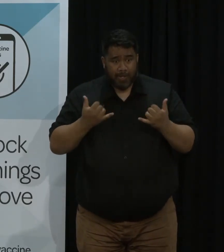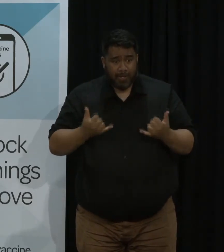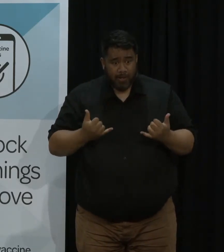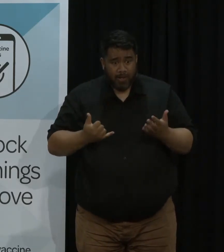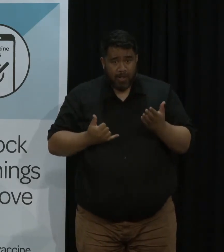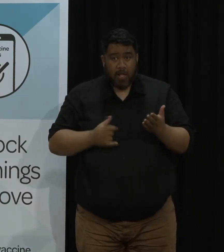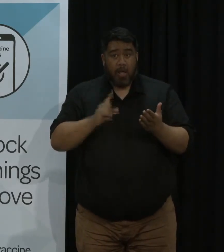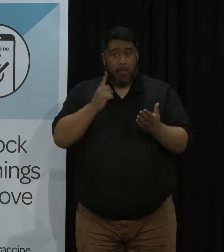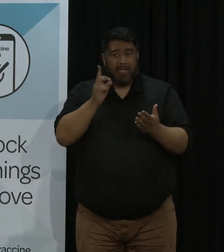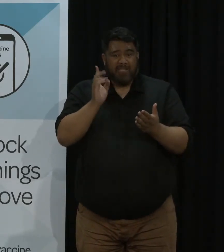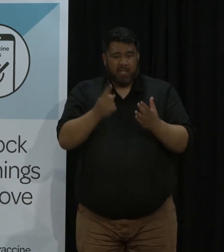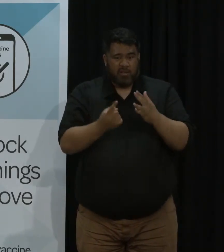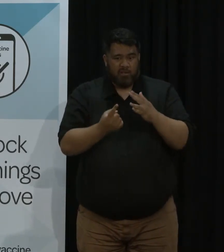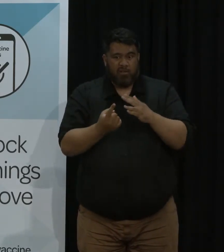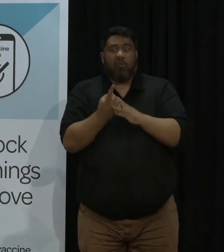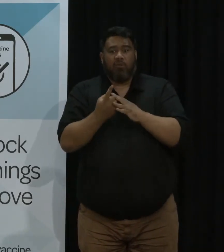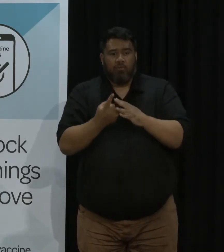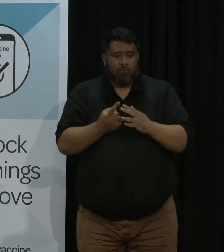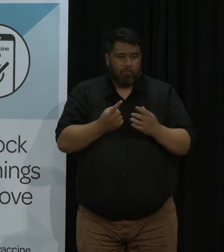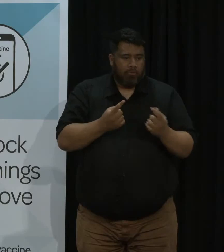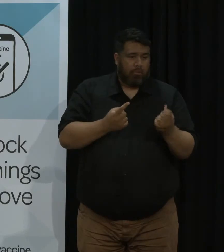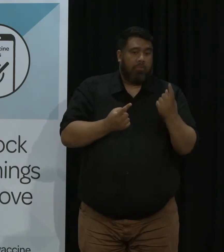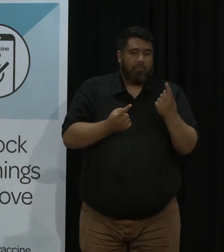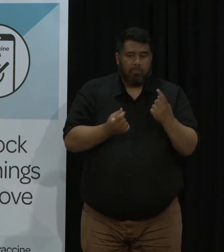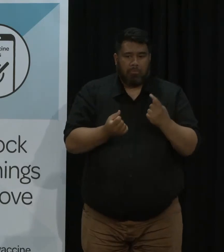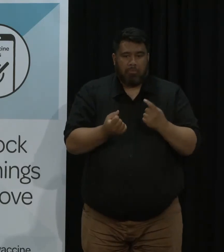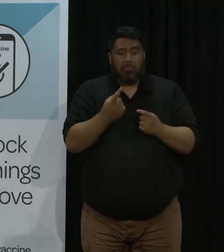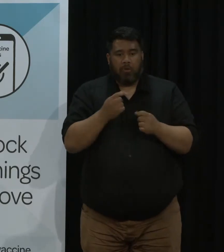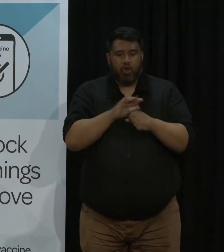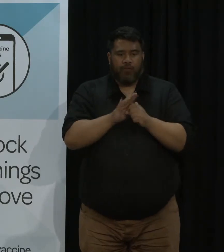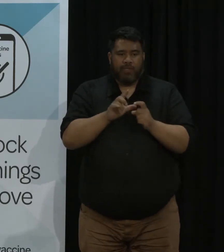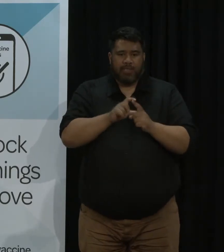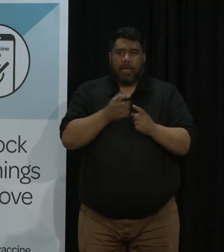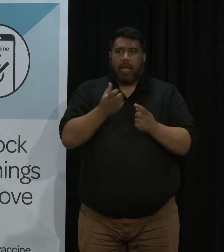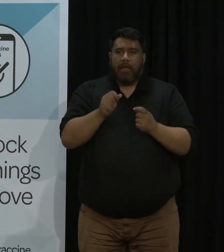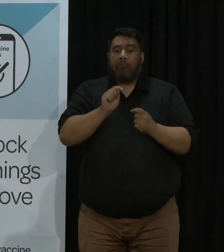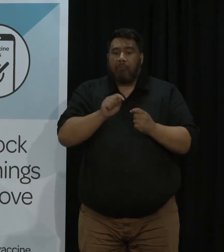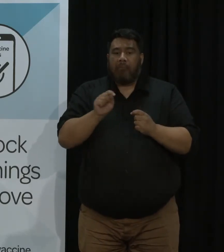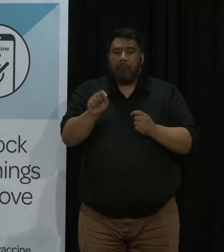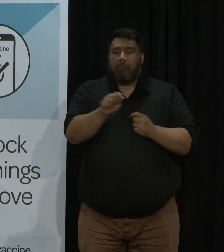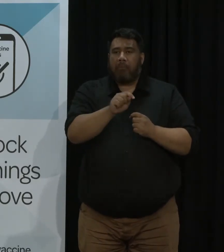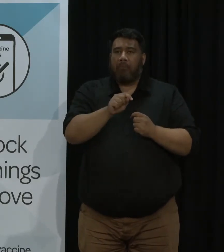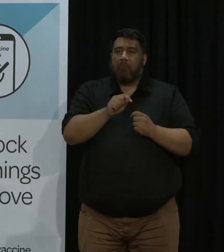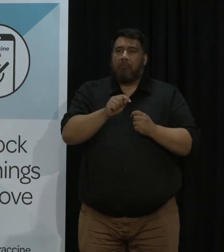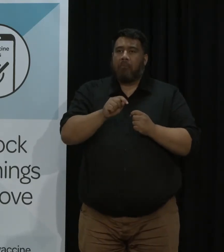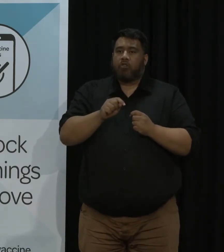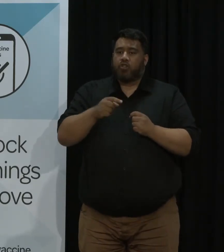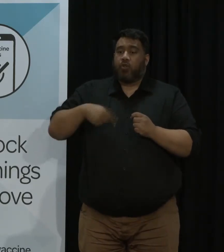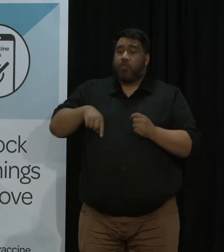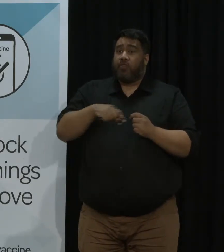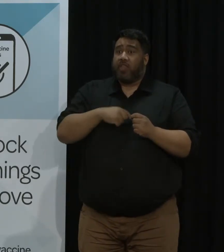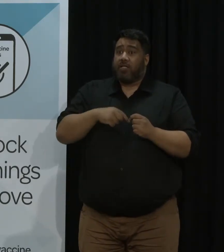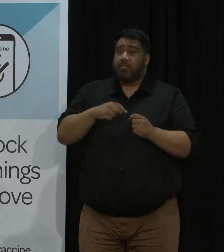there will be regions that are free of COVID now but we are seeing the odd case being